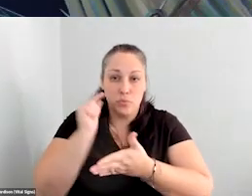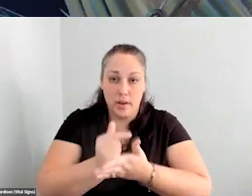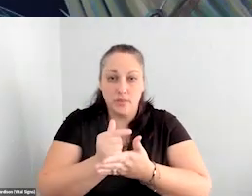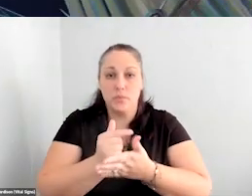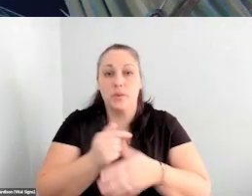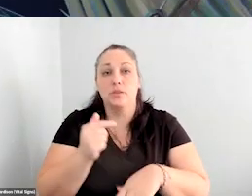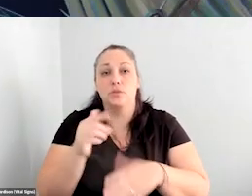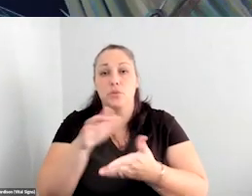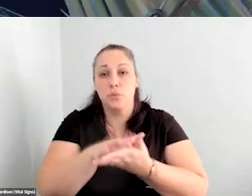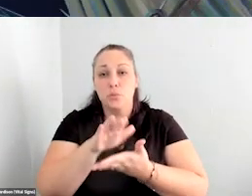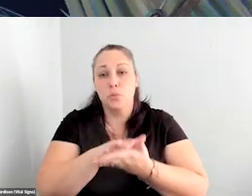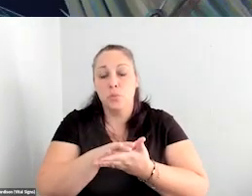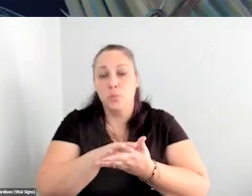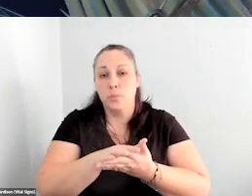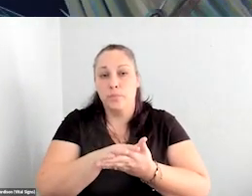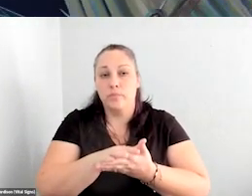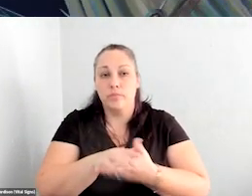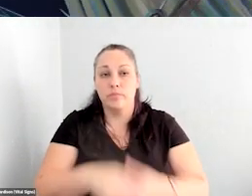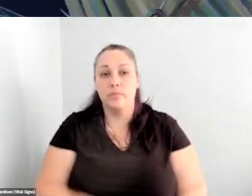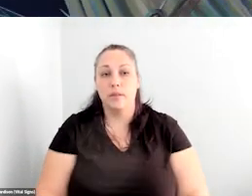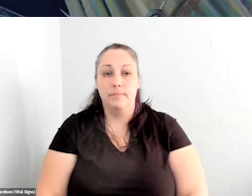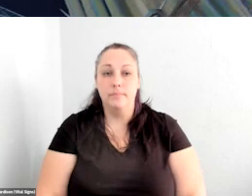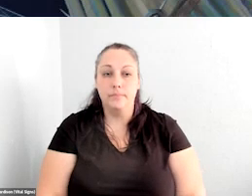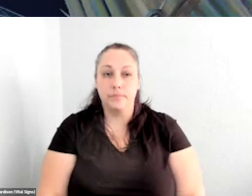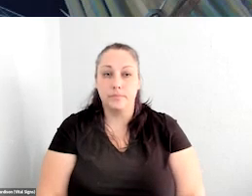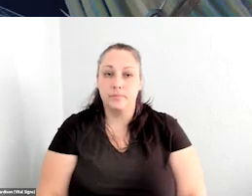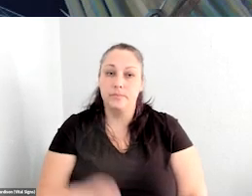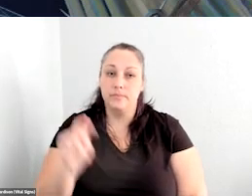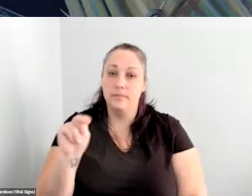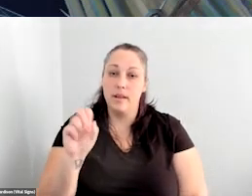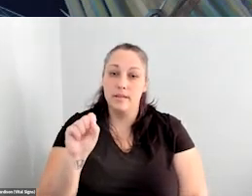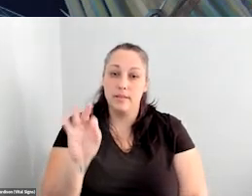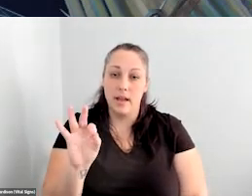NSF is specifically interested in supporting the development of industries of the future